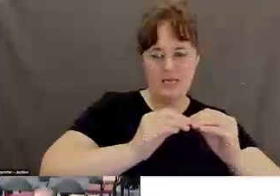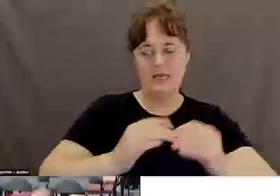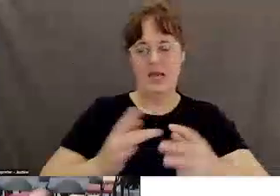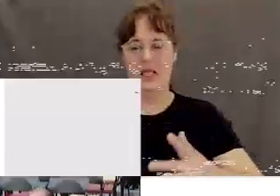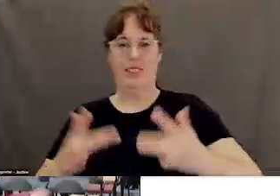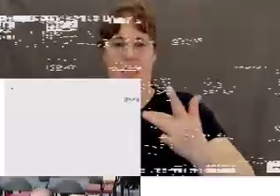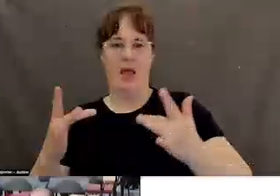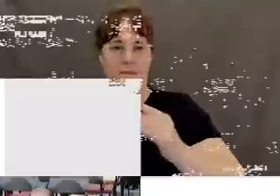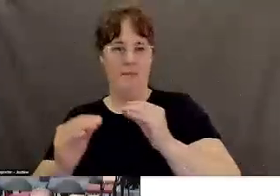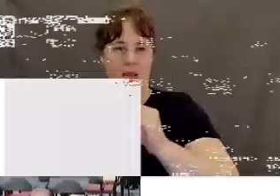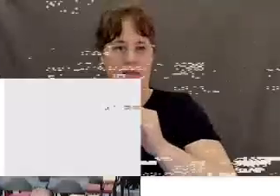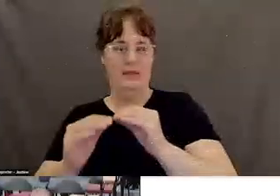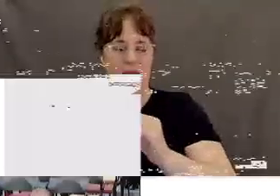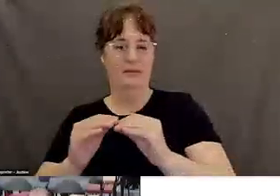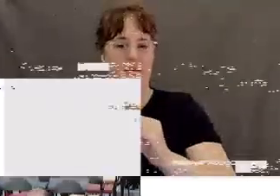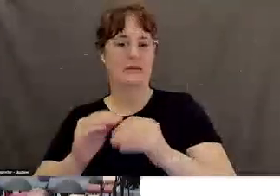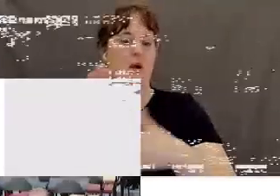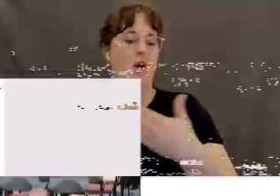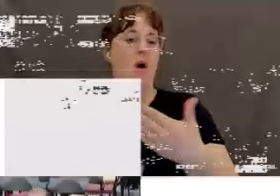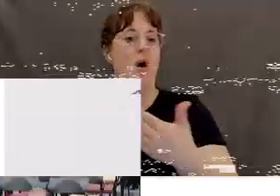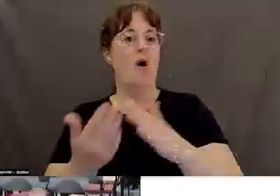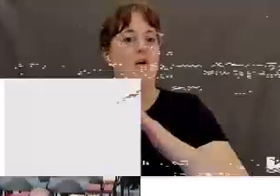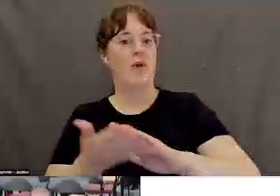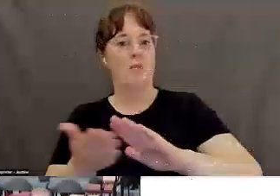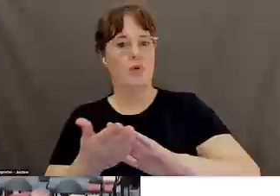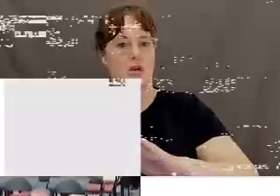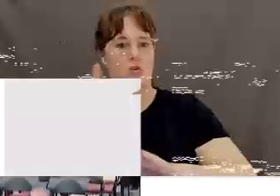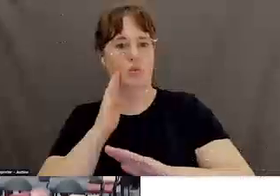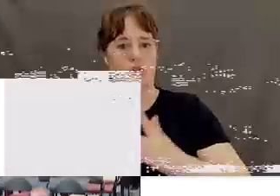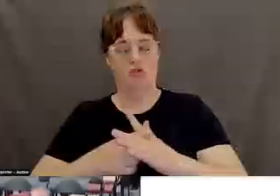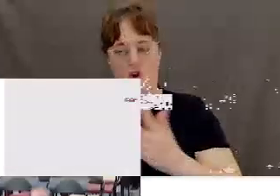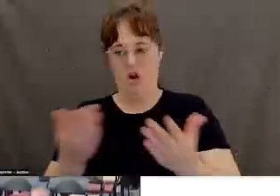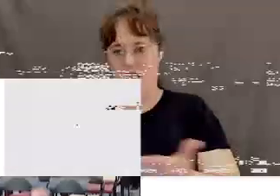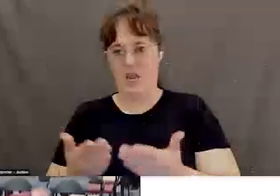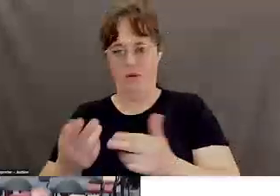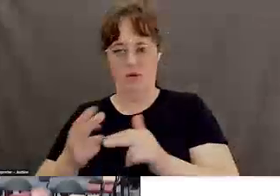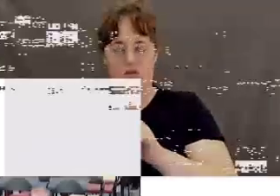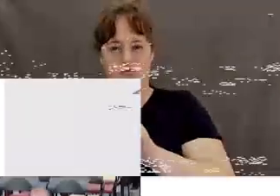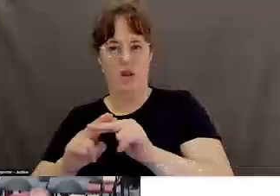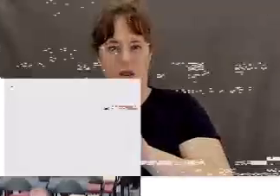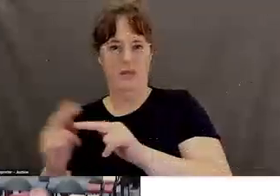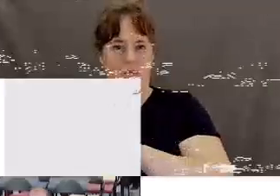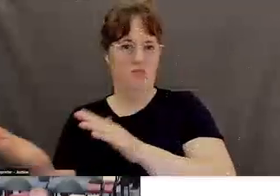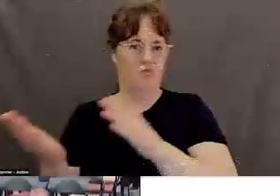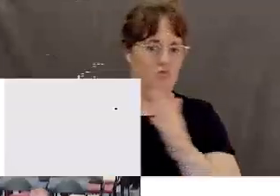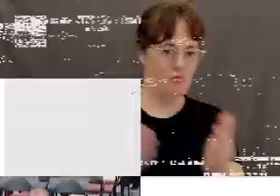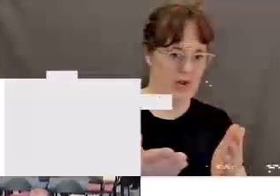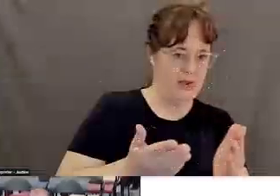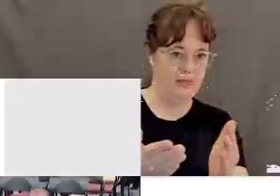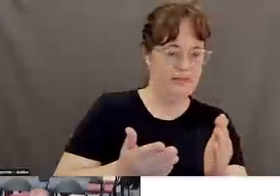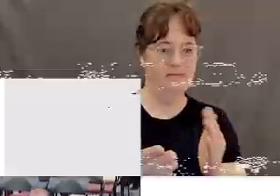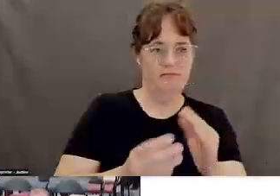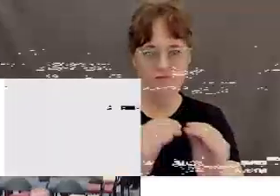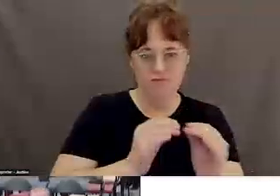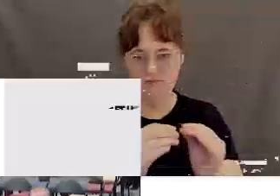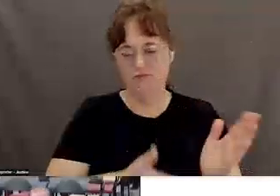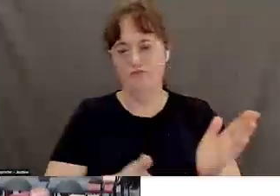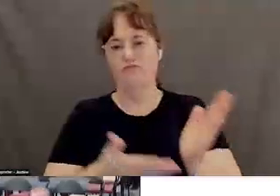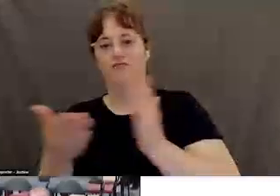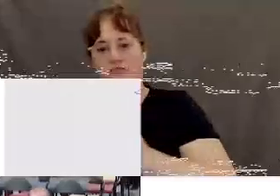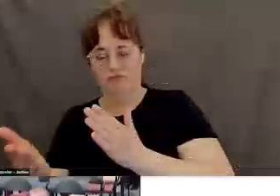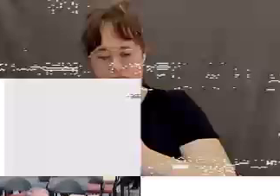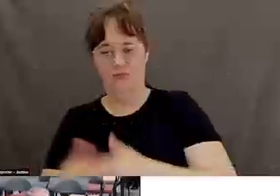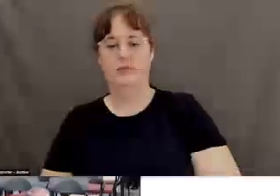Boardroom: for starting in this region, we'll start here, bring trains into service, and bring them out of service back to this location. So, a really important addition to the overall network.